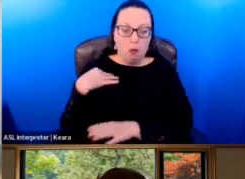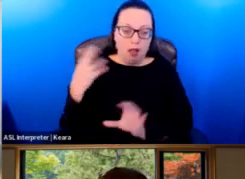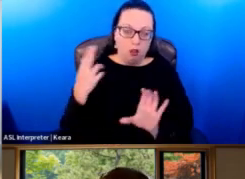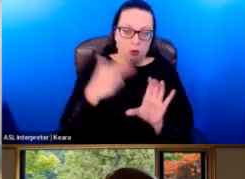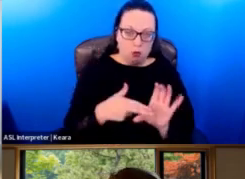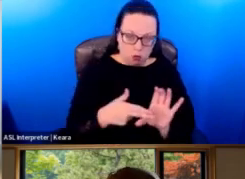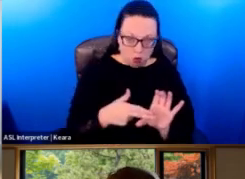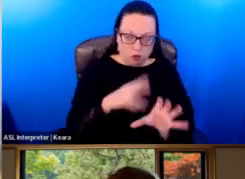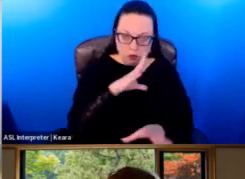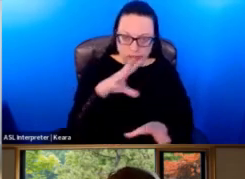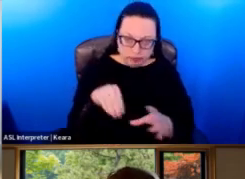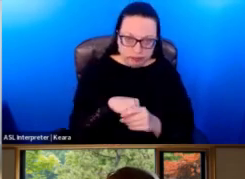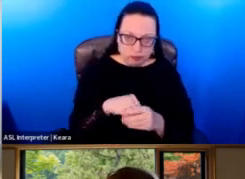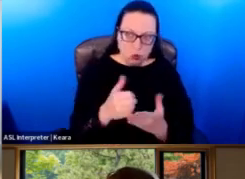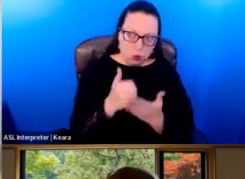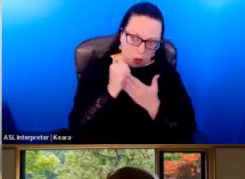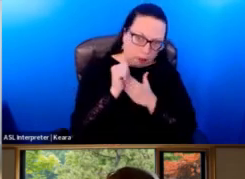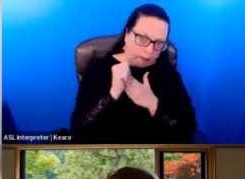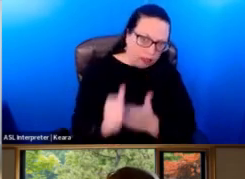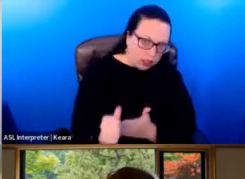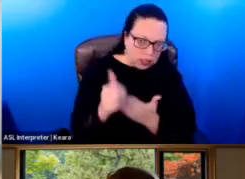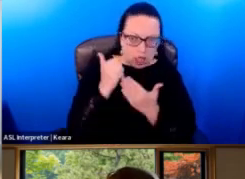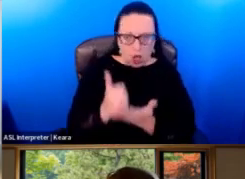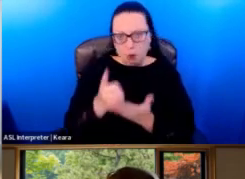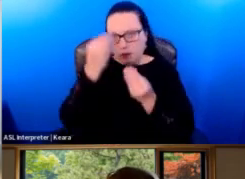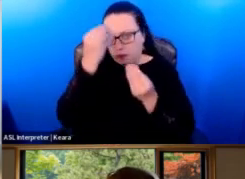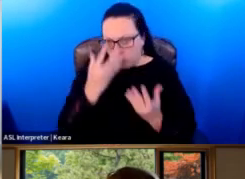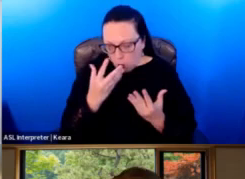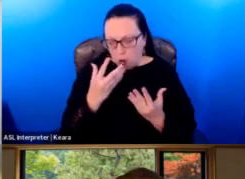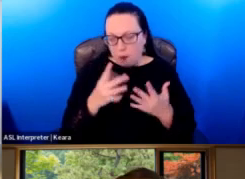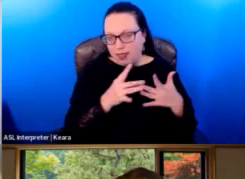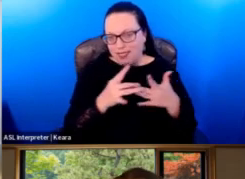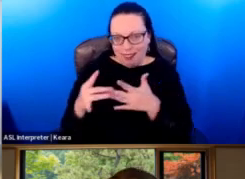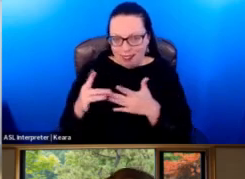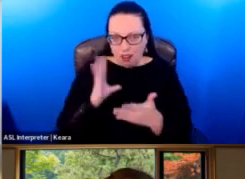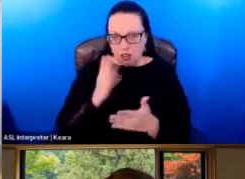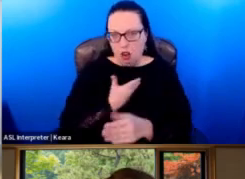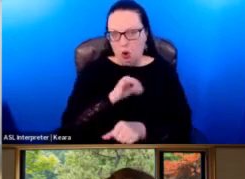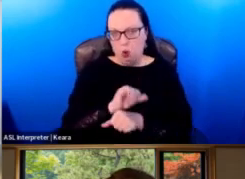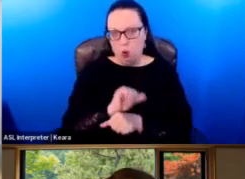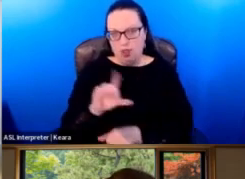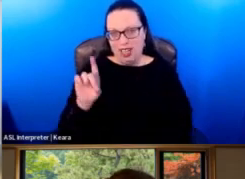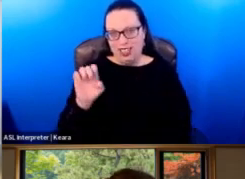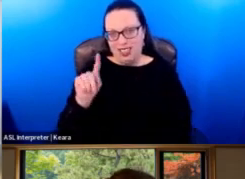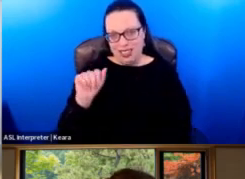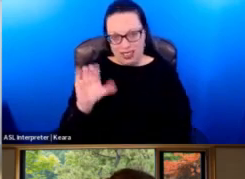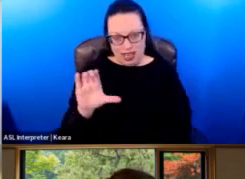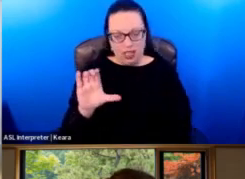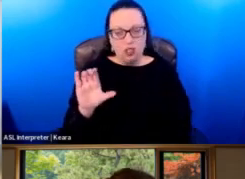lead us to help inform and guide the work that we do at the DETAC and so you'll be hearing from one of our members who are so